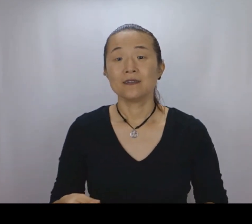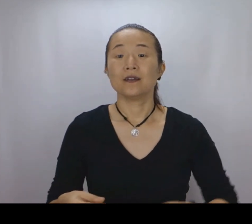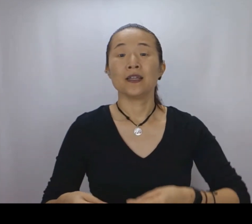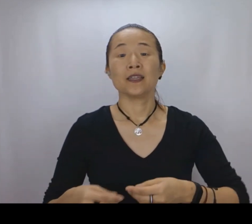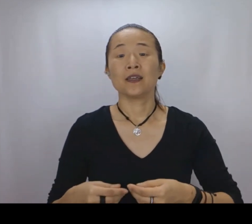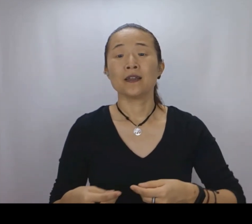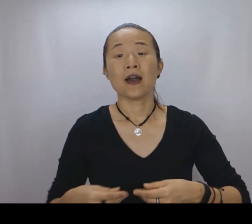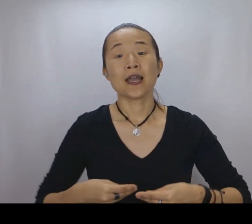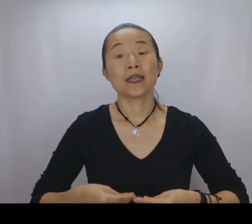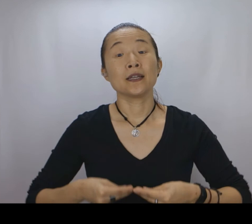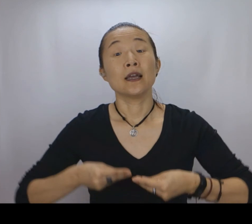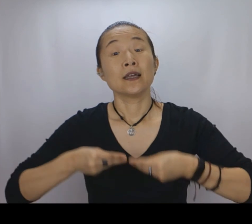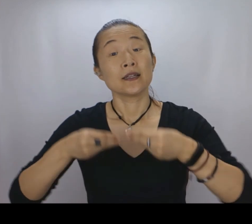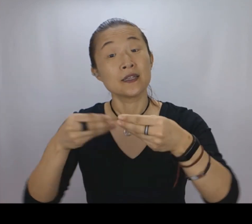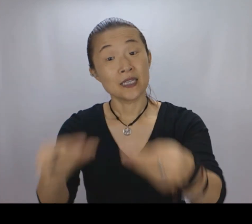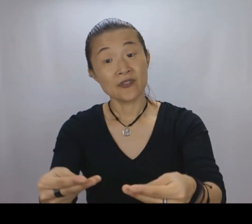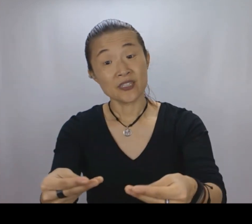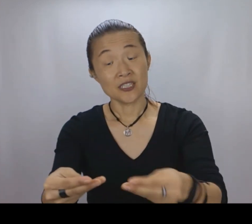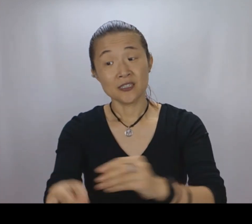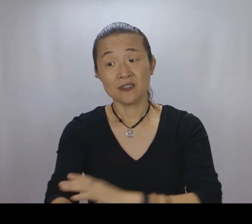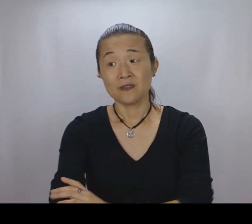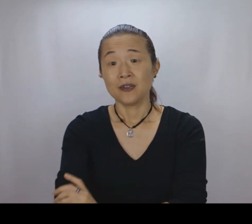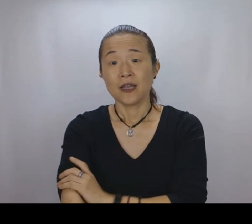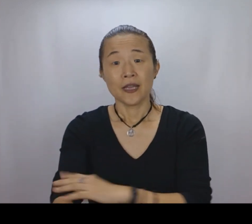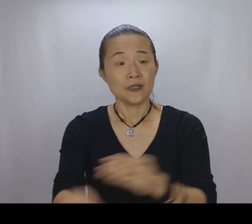and then I can give it to you.